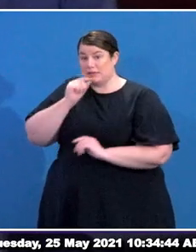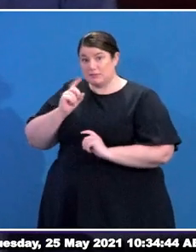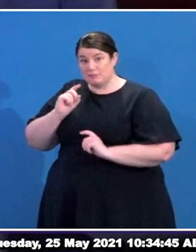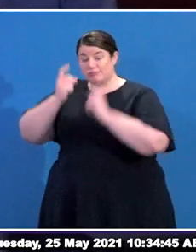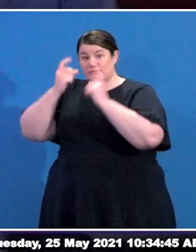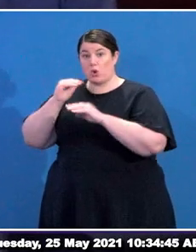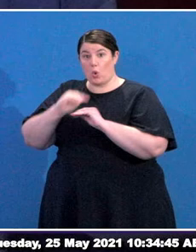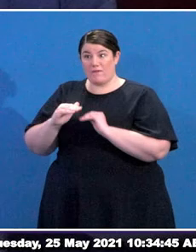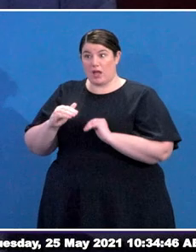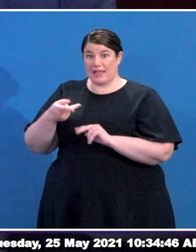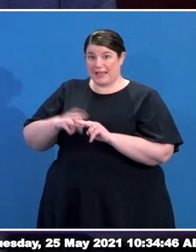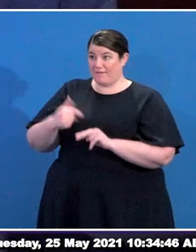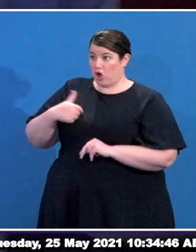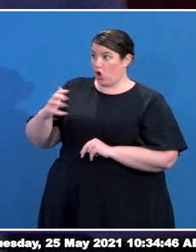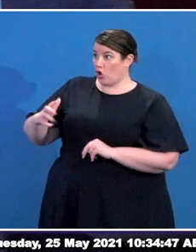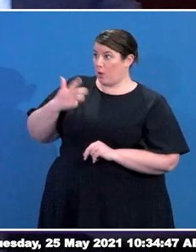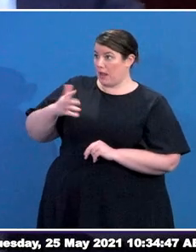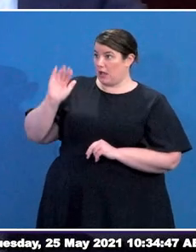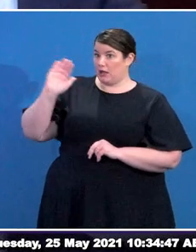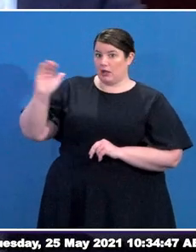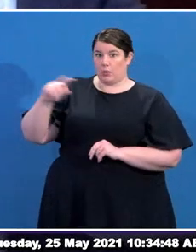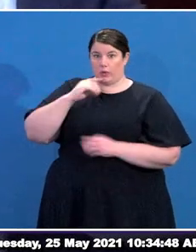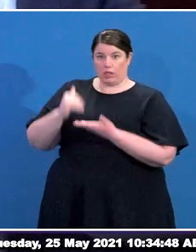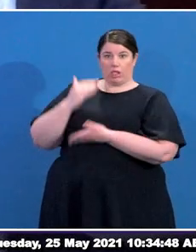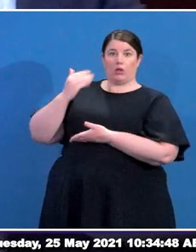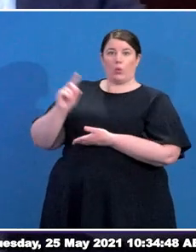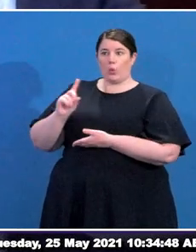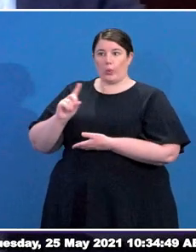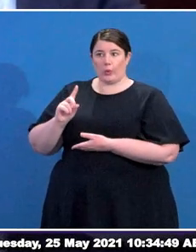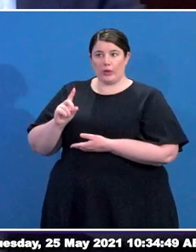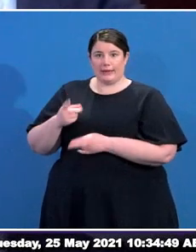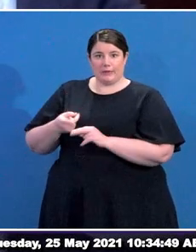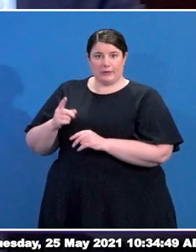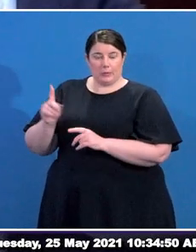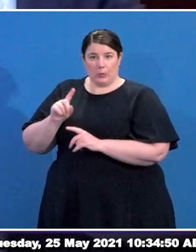issue within Sunnyfield around when things like this happen,